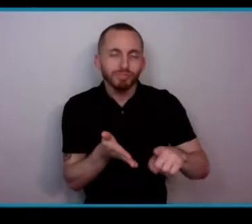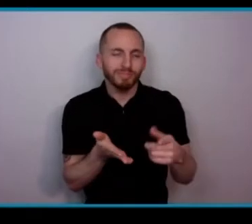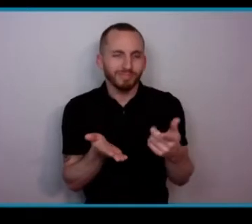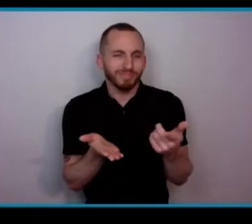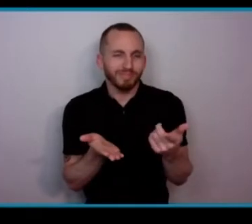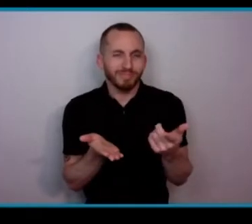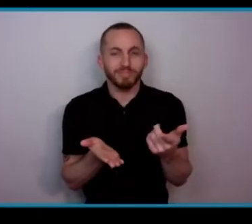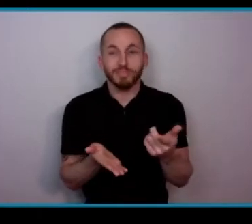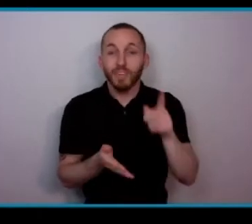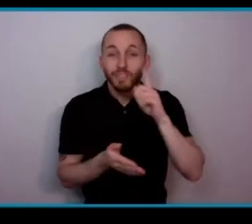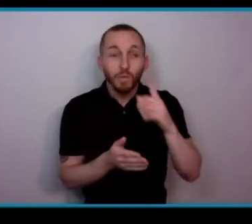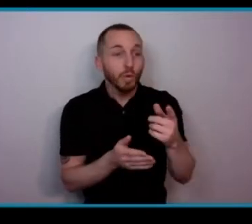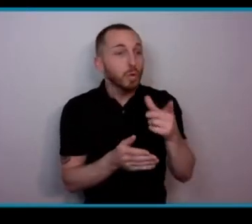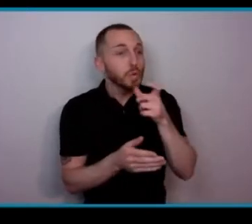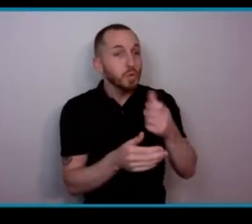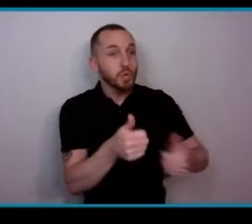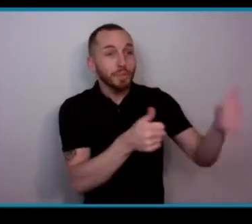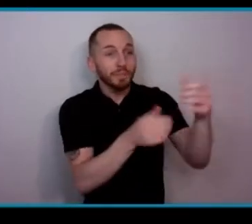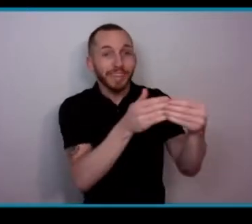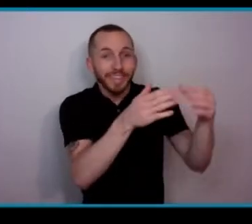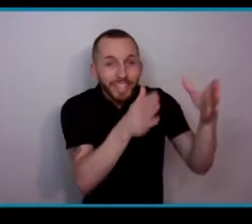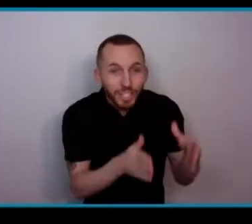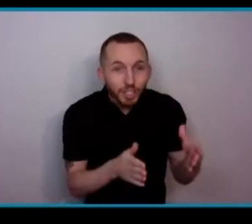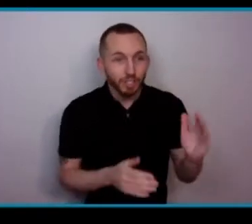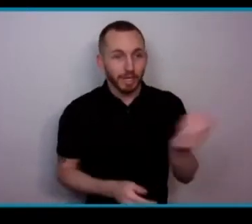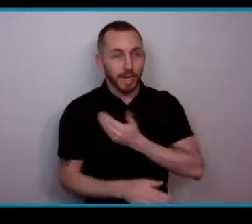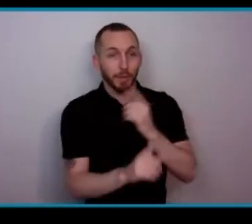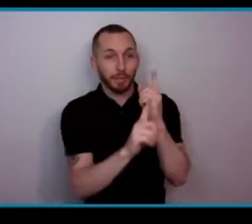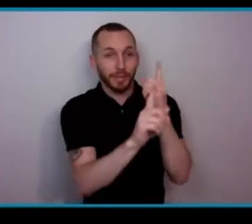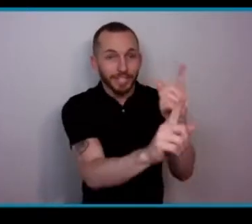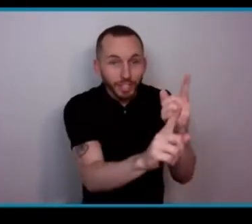of this initiative and the creative arts therapists and other caregivers who are part of it, but